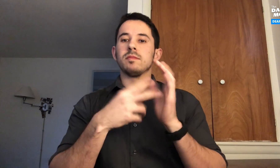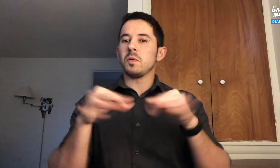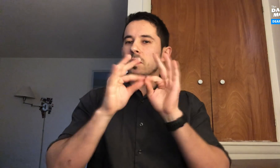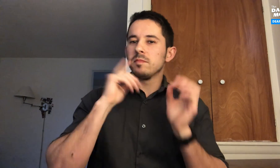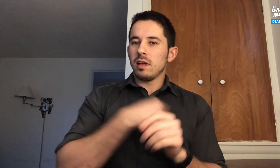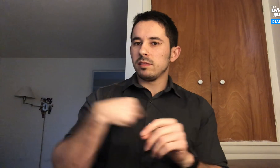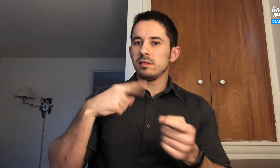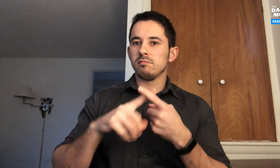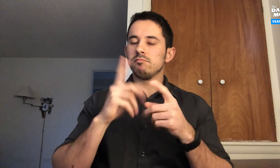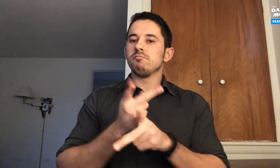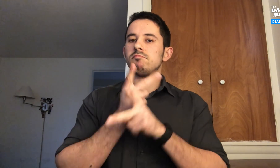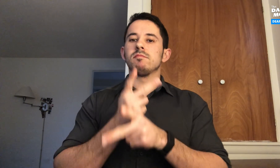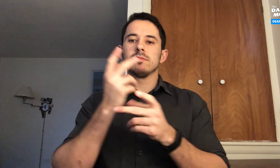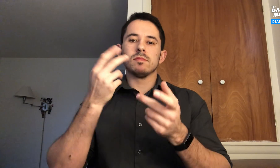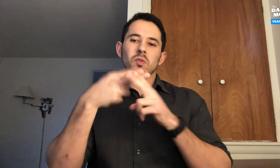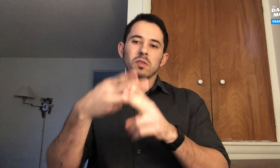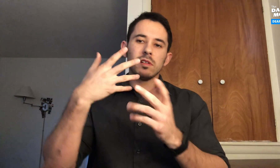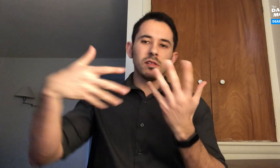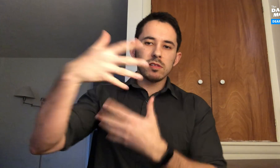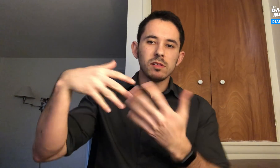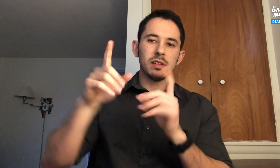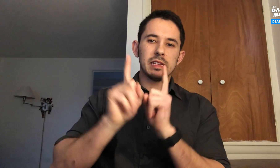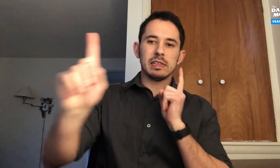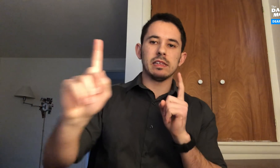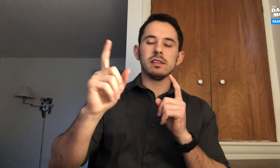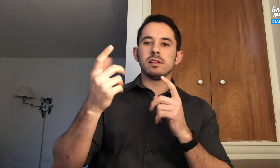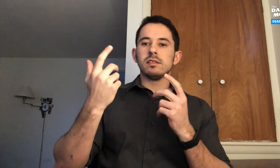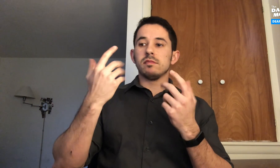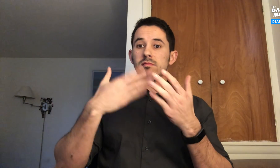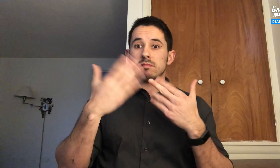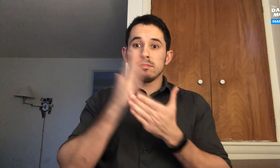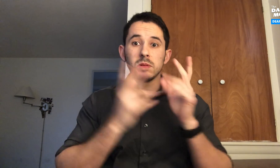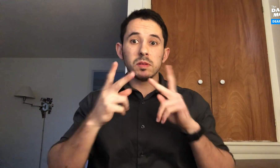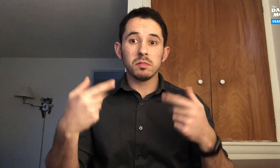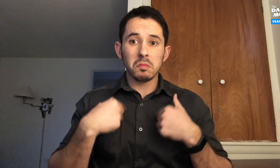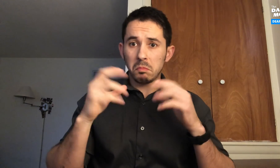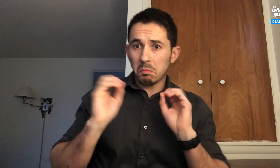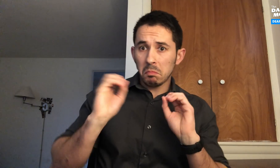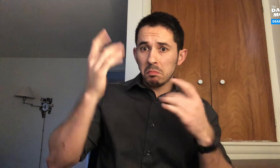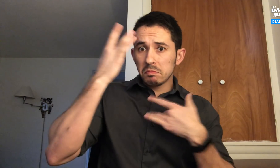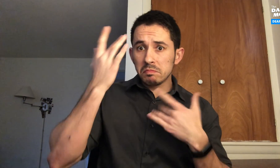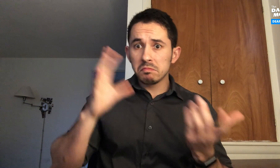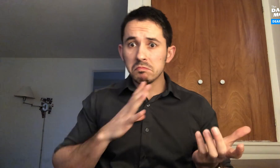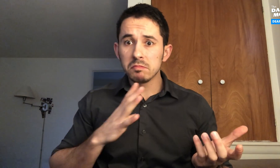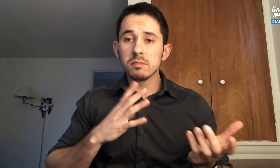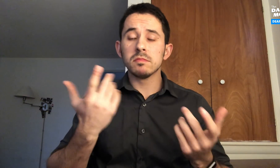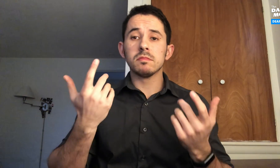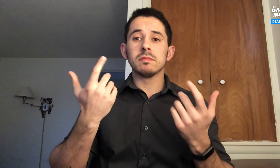That means it is important for us to be careful and practice social isolation. Even if some people like myself might not be sick and feel fine,